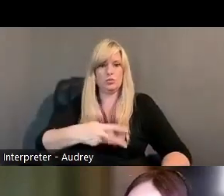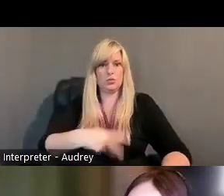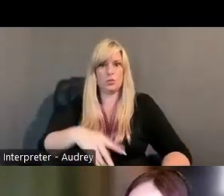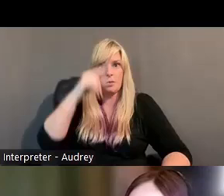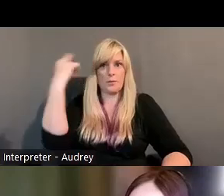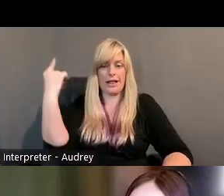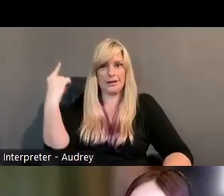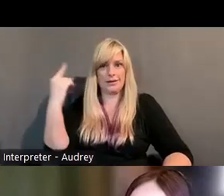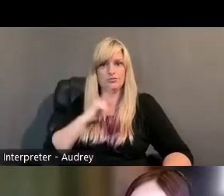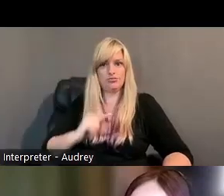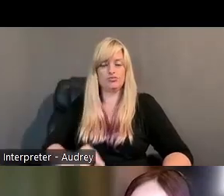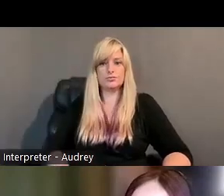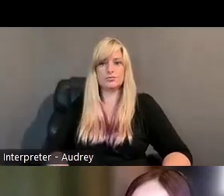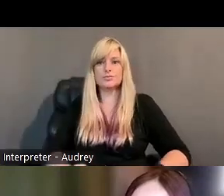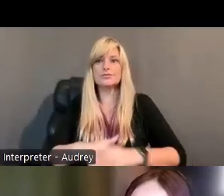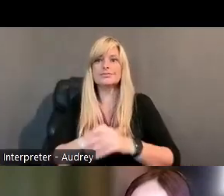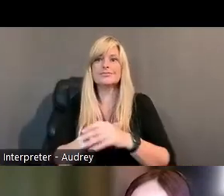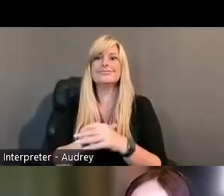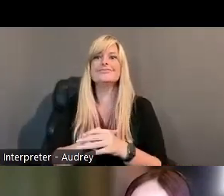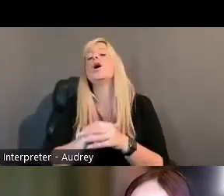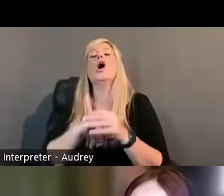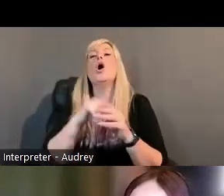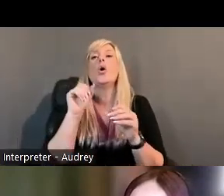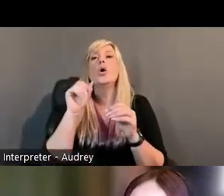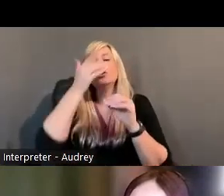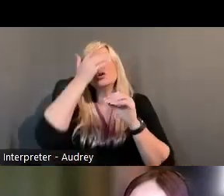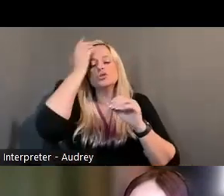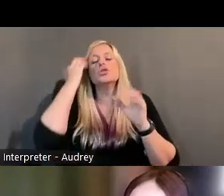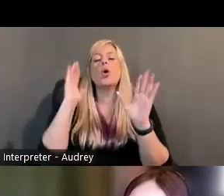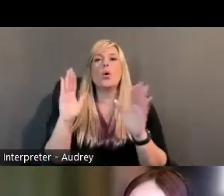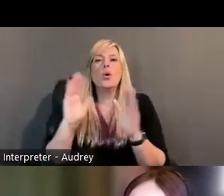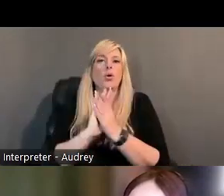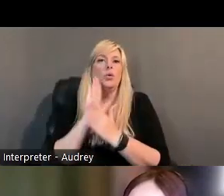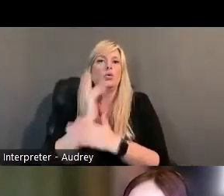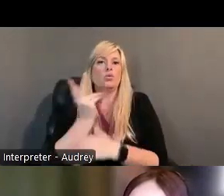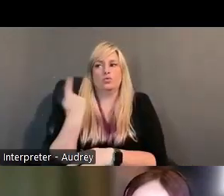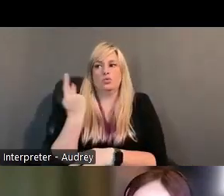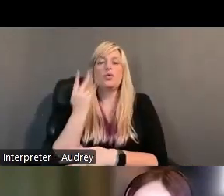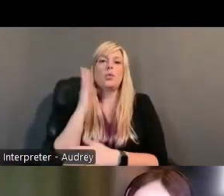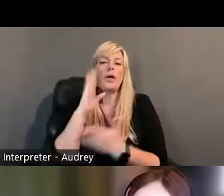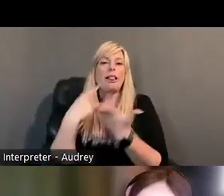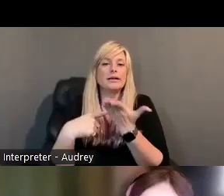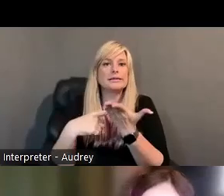Regina Firpo-Triplett: Alright, while we're going to talk about Can Video Intervention